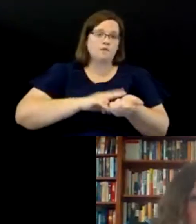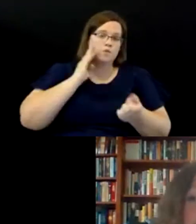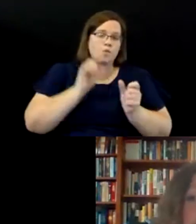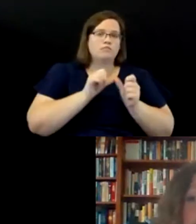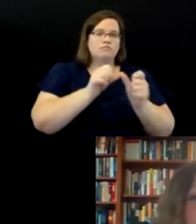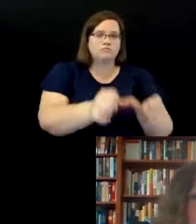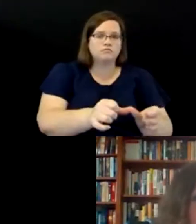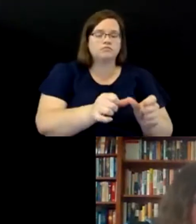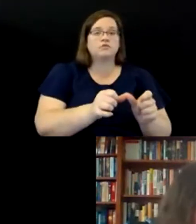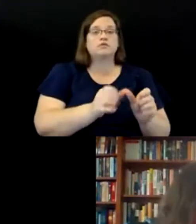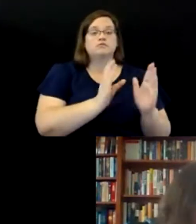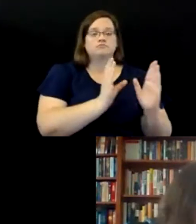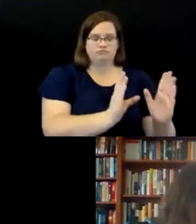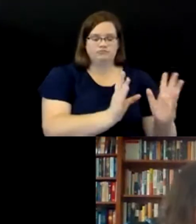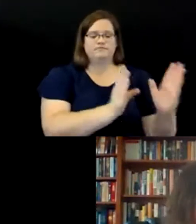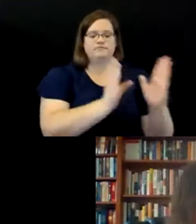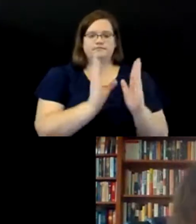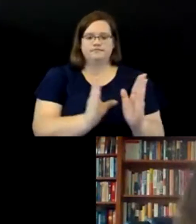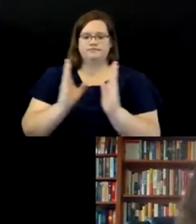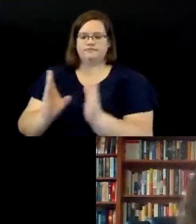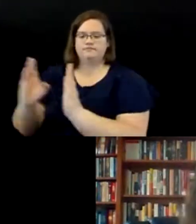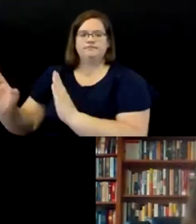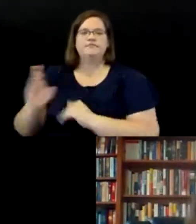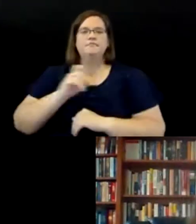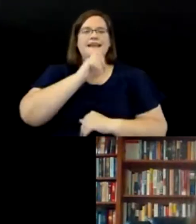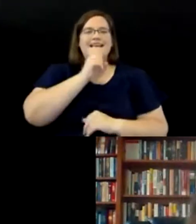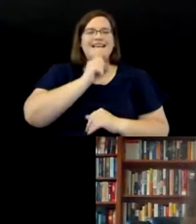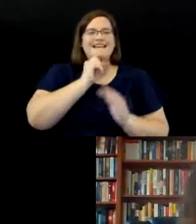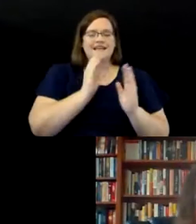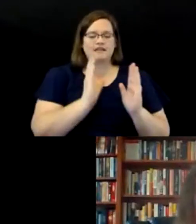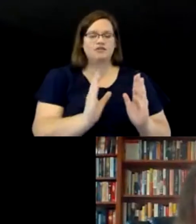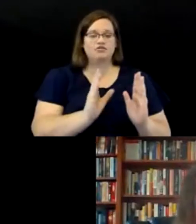phases, we adopted an age-banding strategy, starting at age 75-plus and